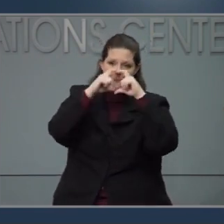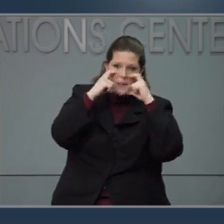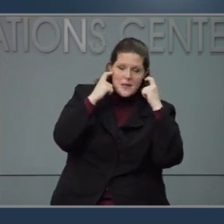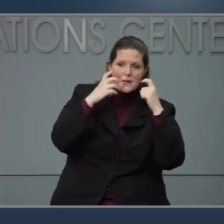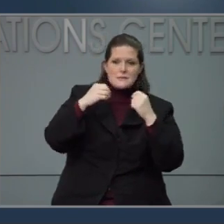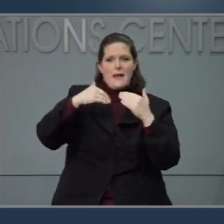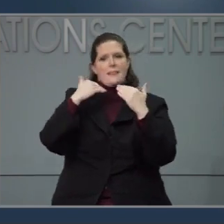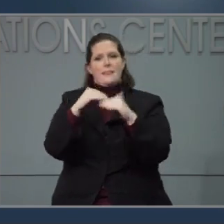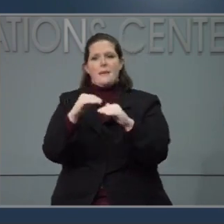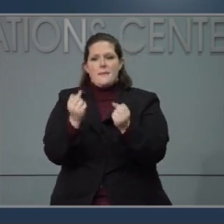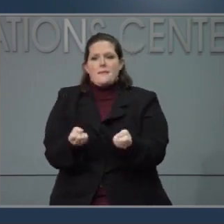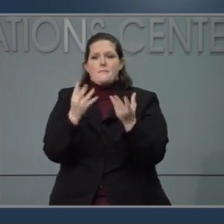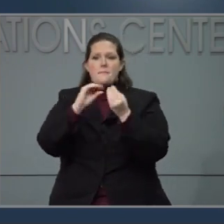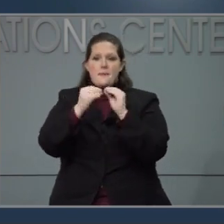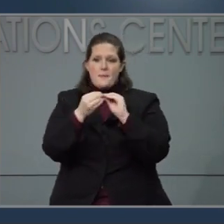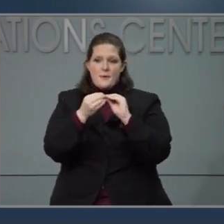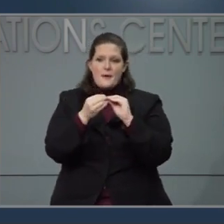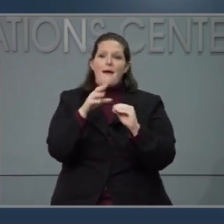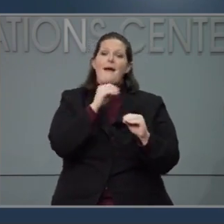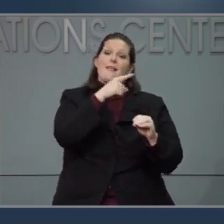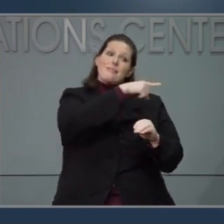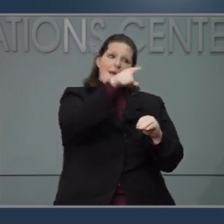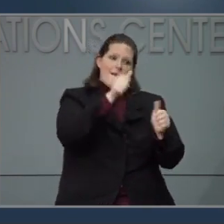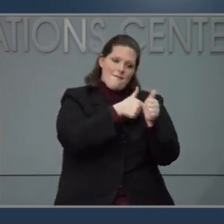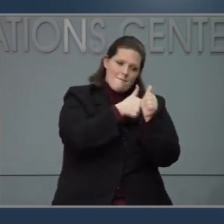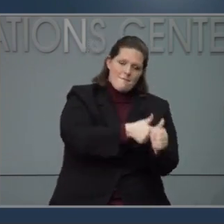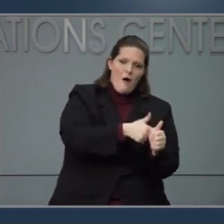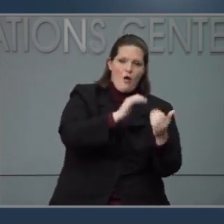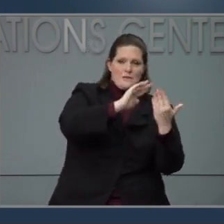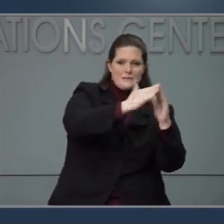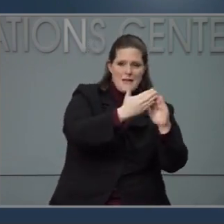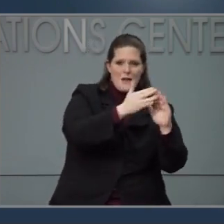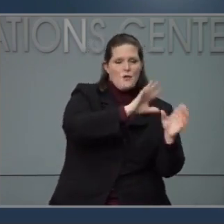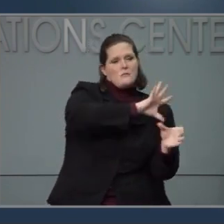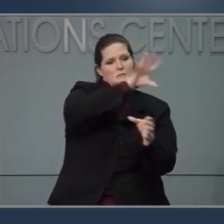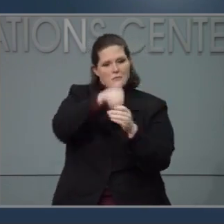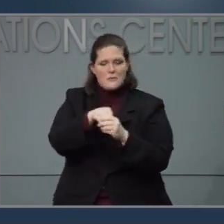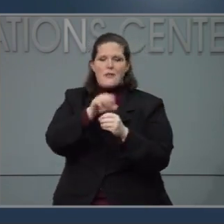THEY CAN ALSO ADOPT LOCAL ORGAN -- ORDINANCES WITH CIVIL PENALTIES.